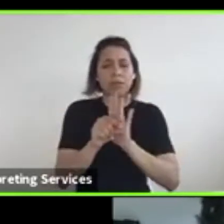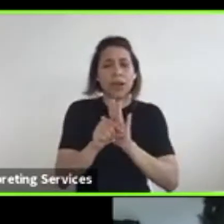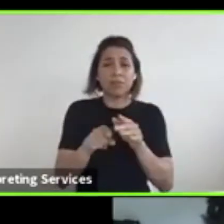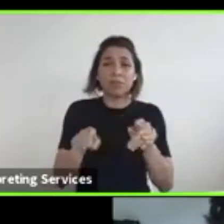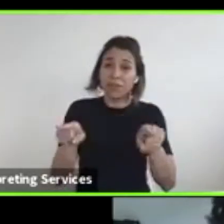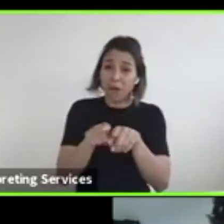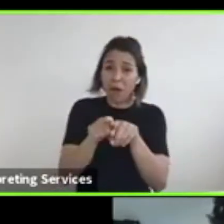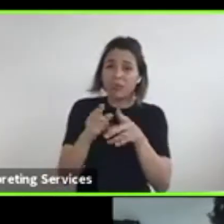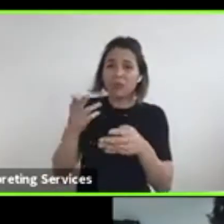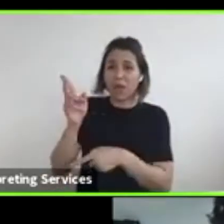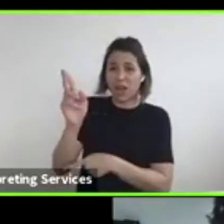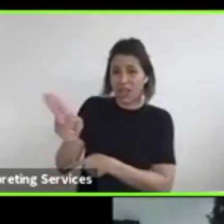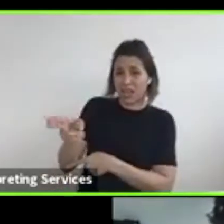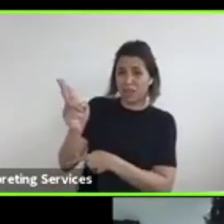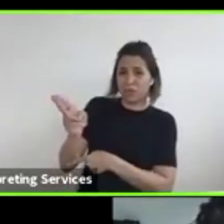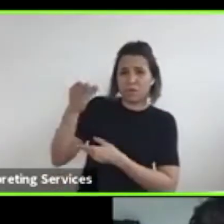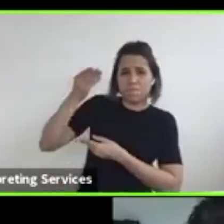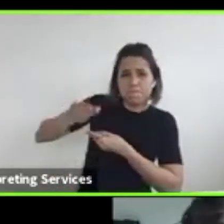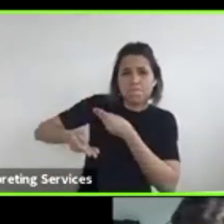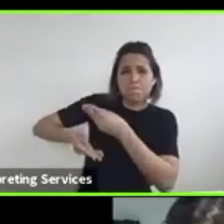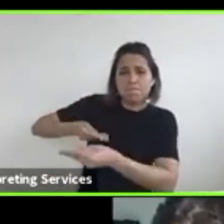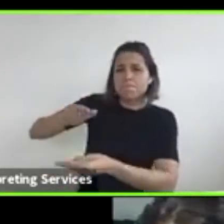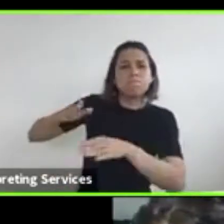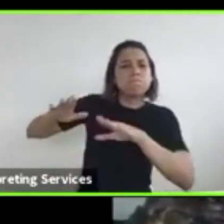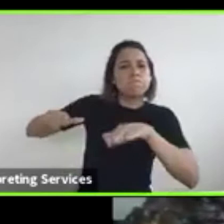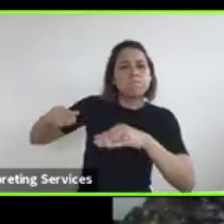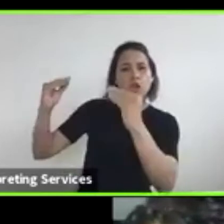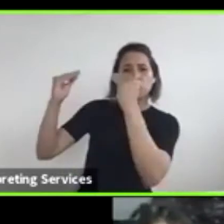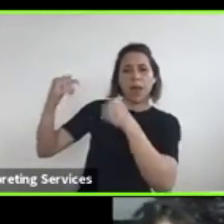ON WHO THE ORIGINAL INHABITANTS OF THE LAND WHERE I WAS BORN, ARE.